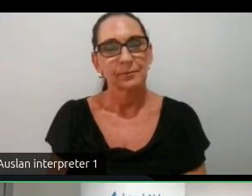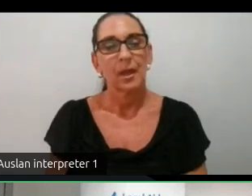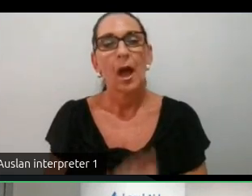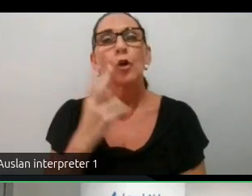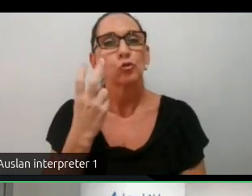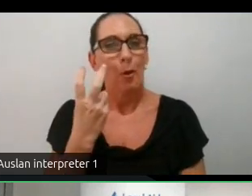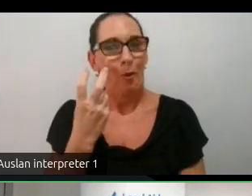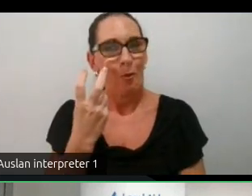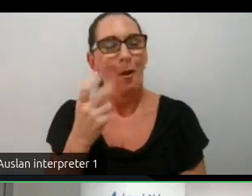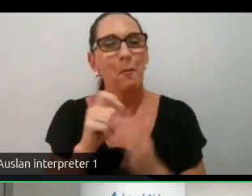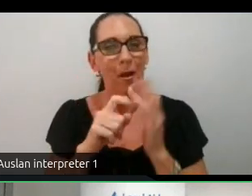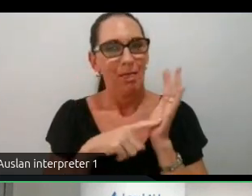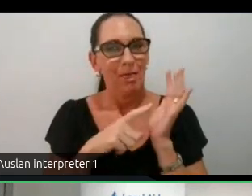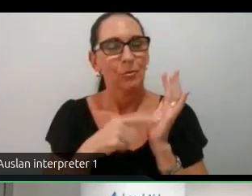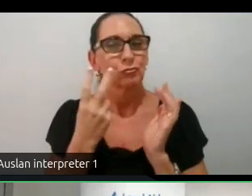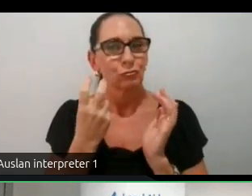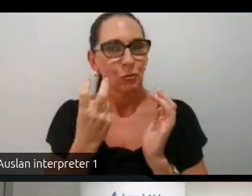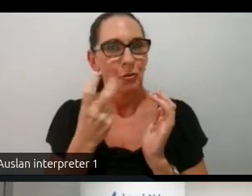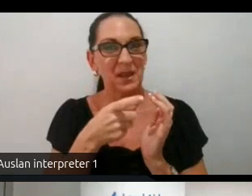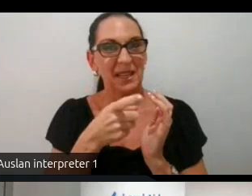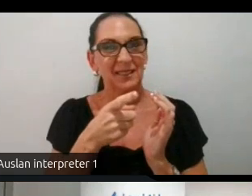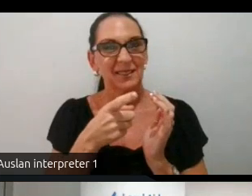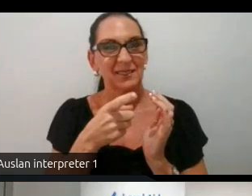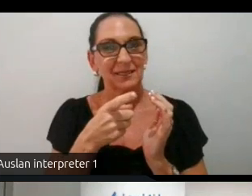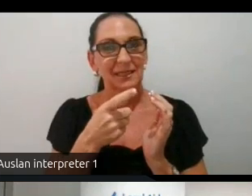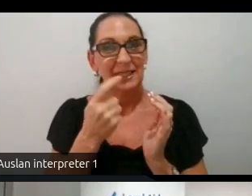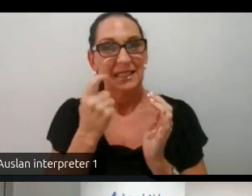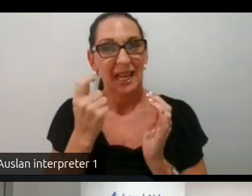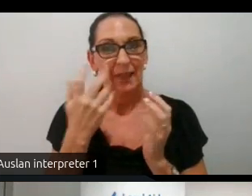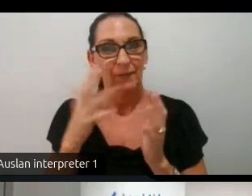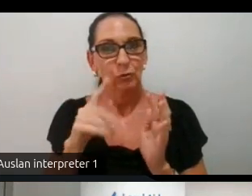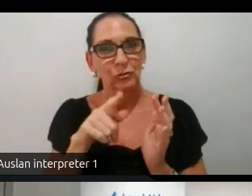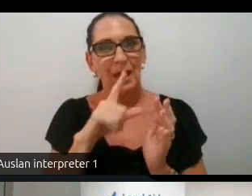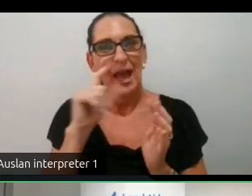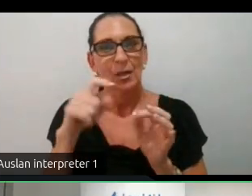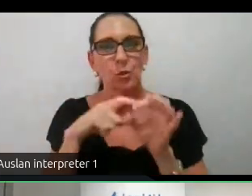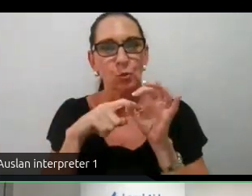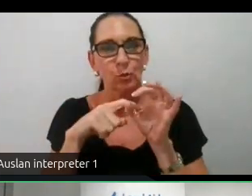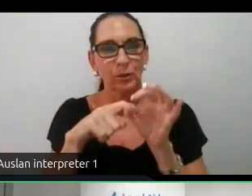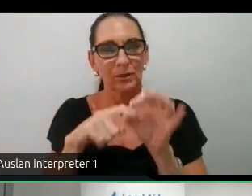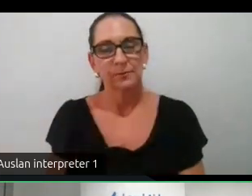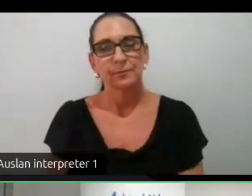we have two more. Sorry. Second last this um second last poll is how much experience do